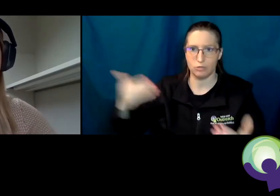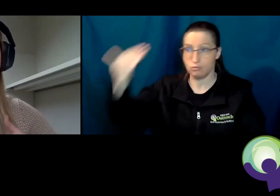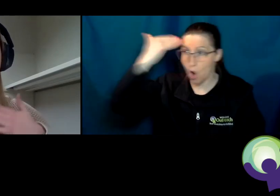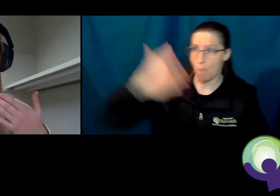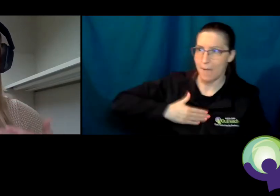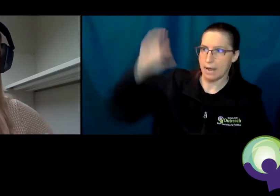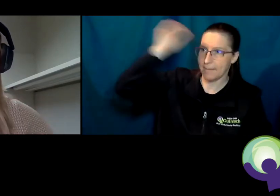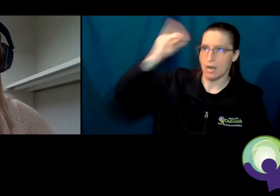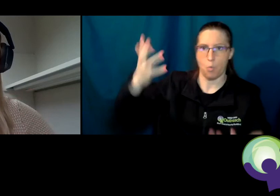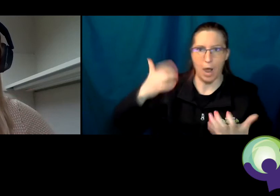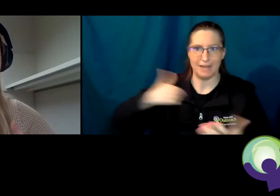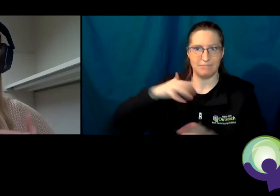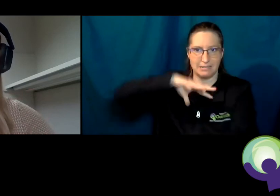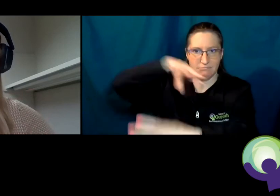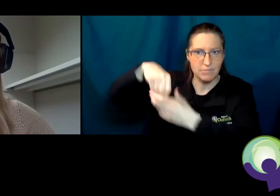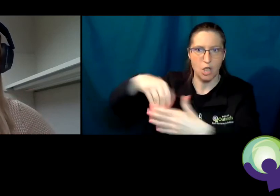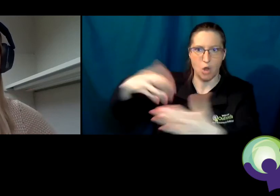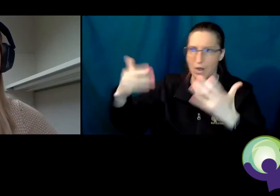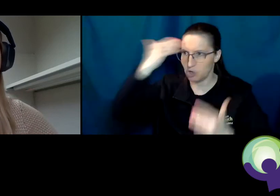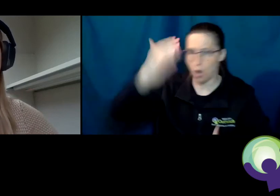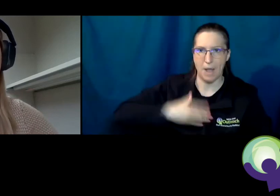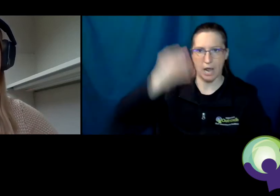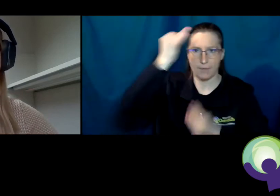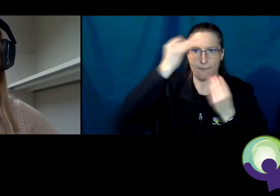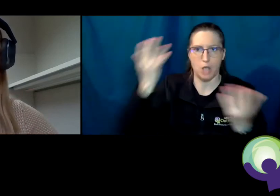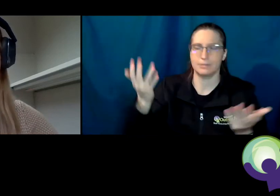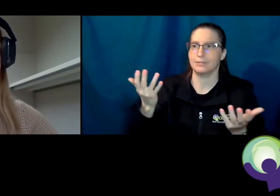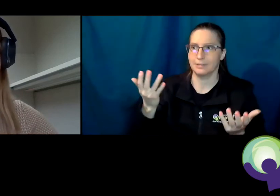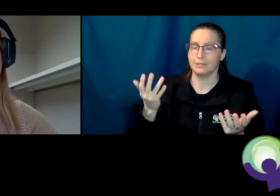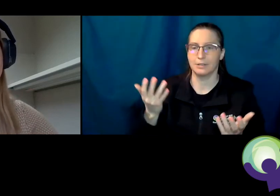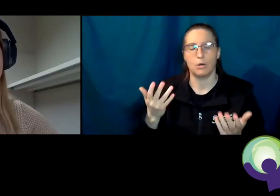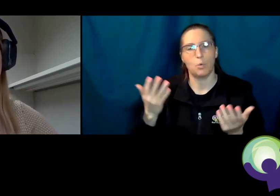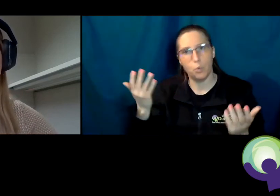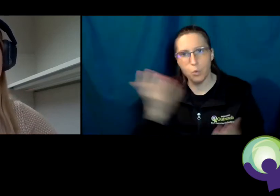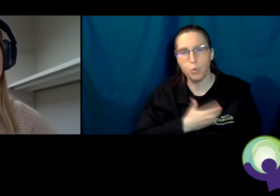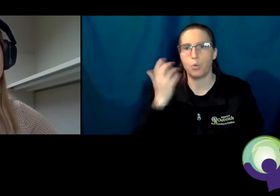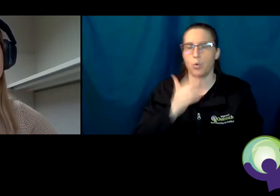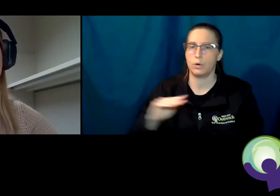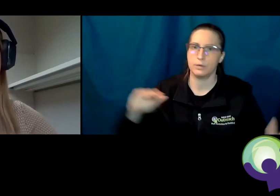they wanted to hear what my thoughts were and it was very refreshing. So I would tell people just